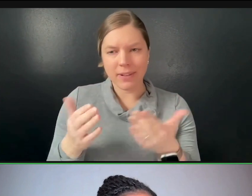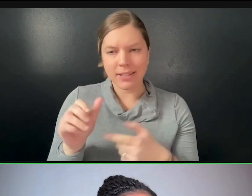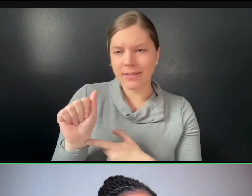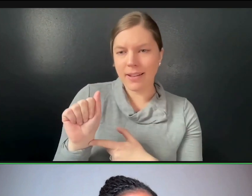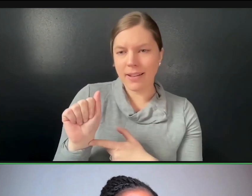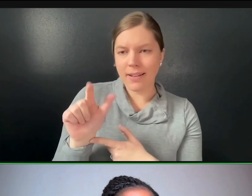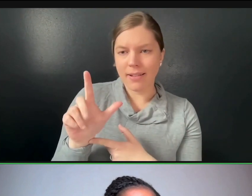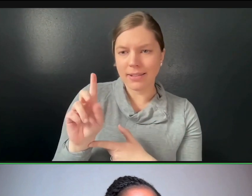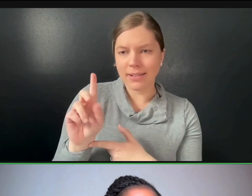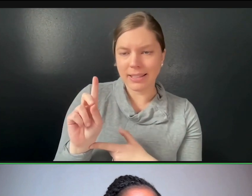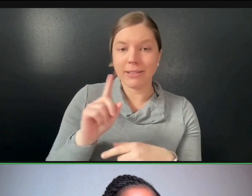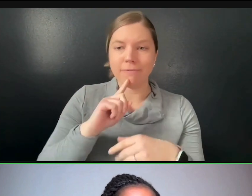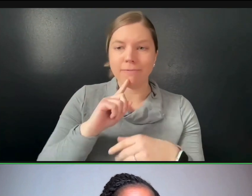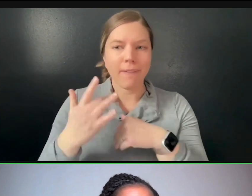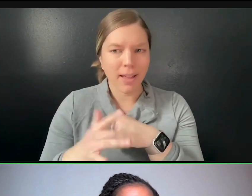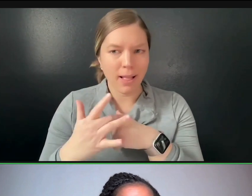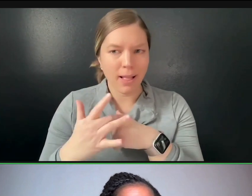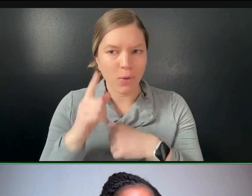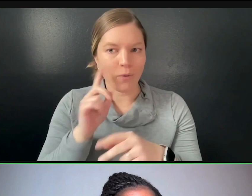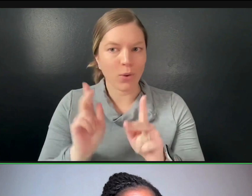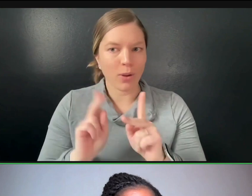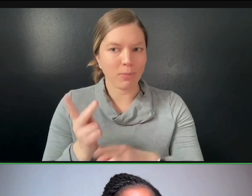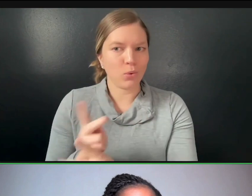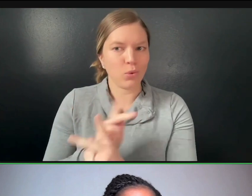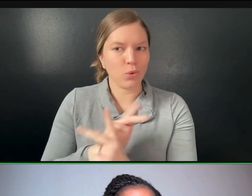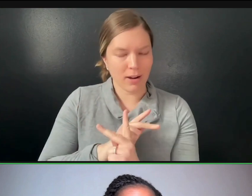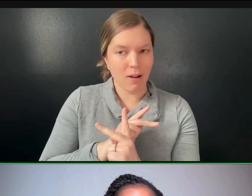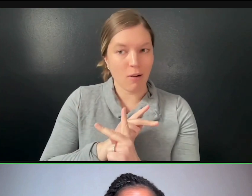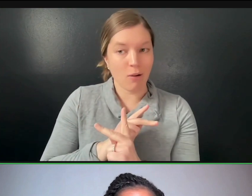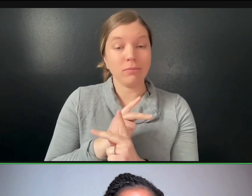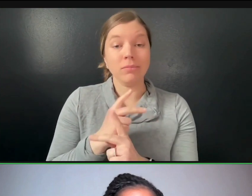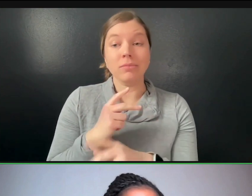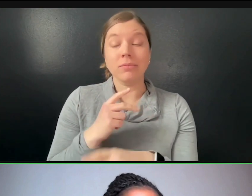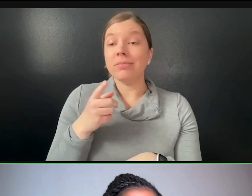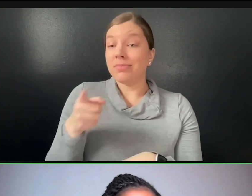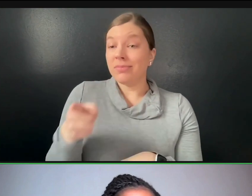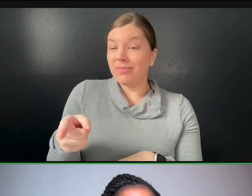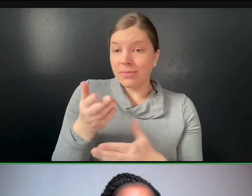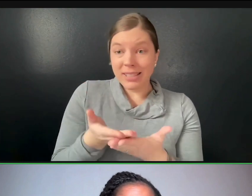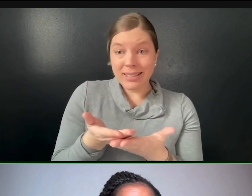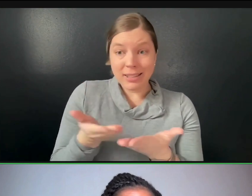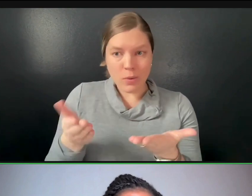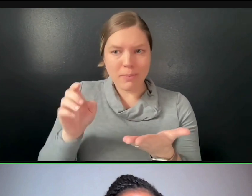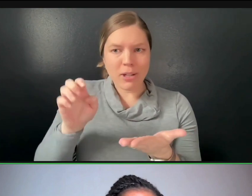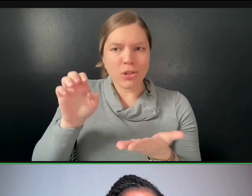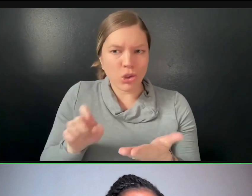At the same time, you want to make sure, if needed, assisted listening devices are